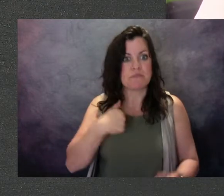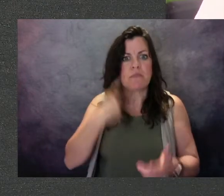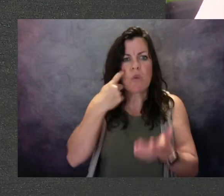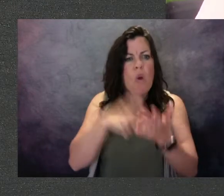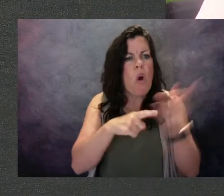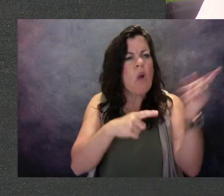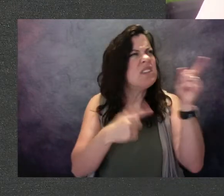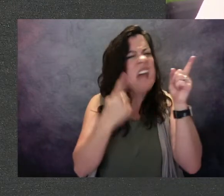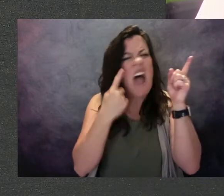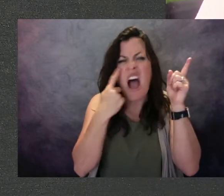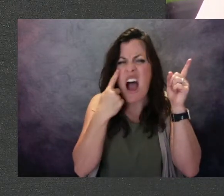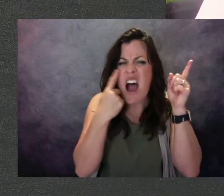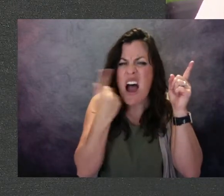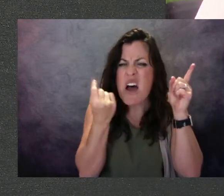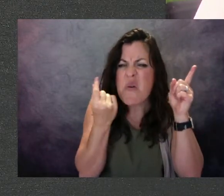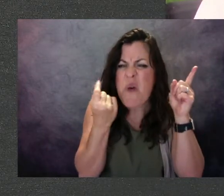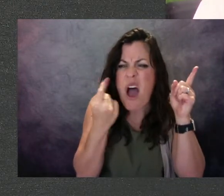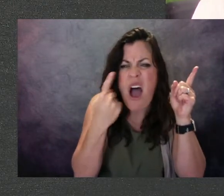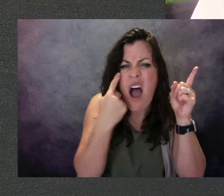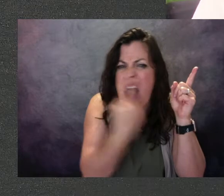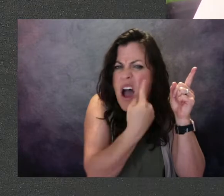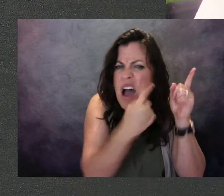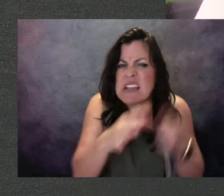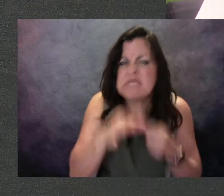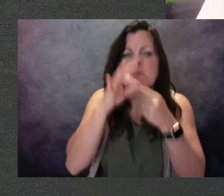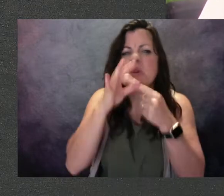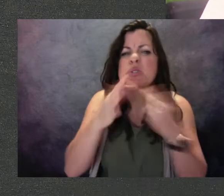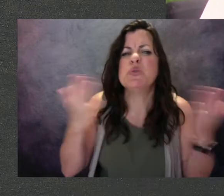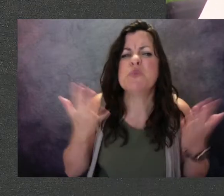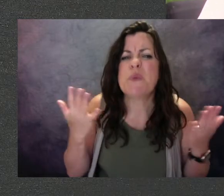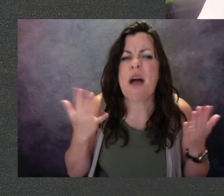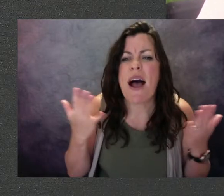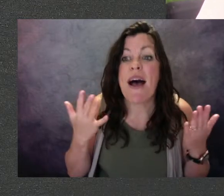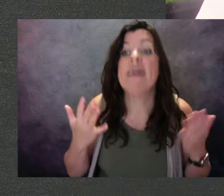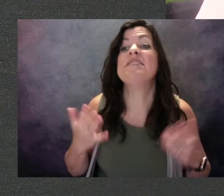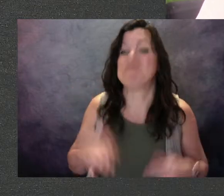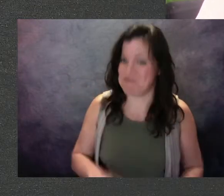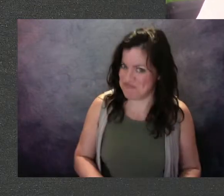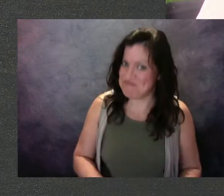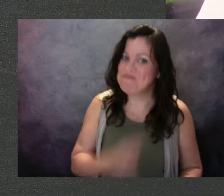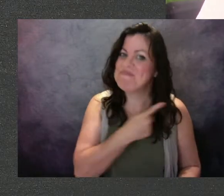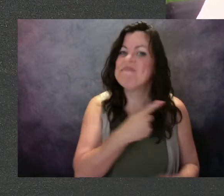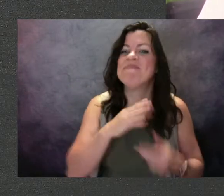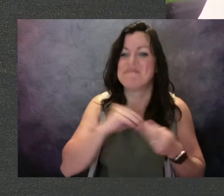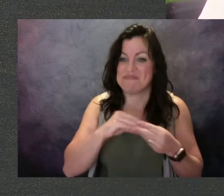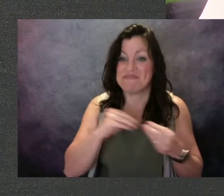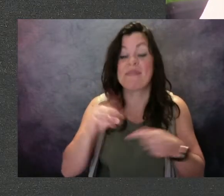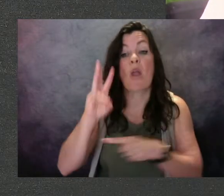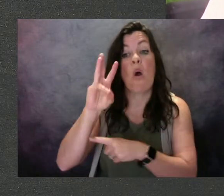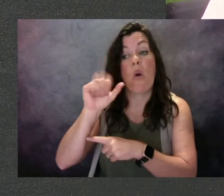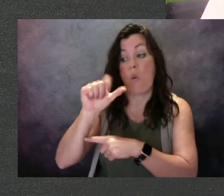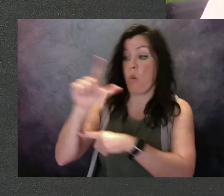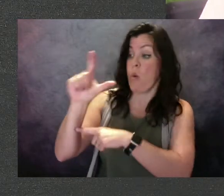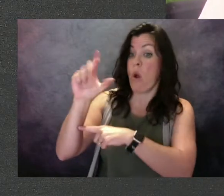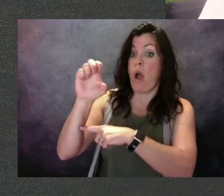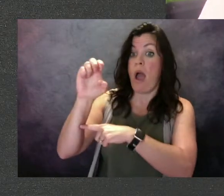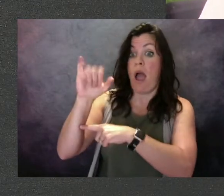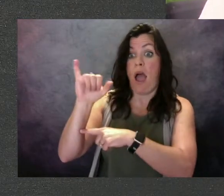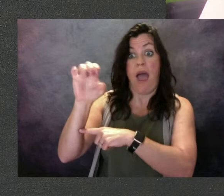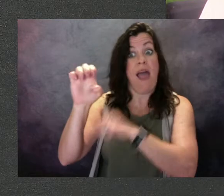Do you wanna share with everyone at home what you know about it's eye? It got its name from its eye, they call them walleyes and basically they live in deep water